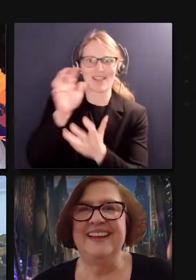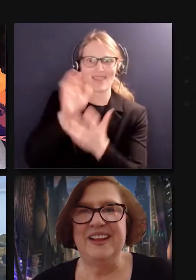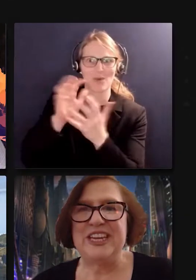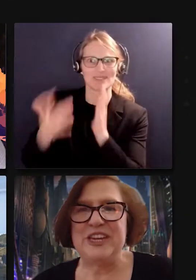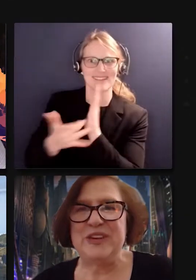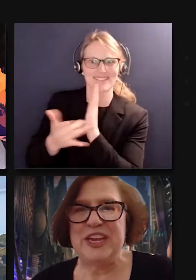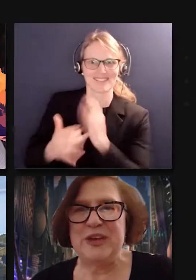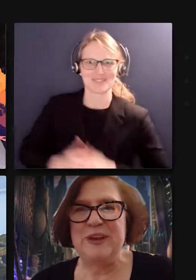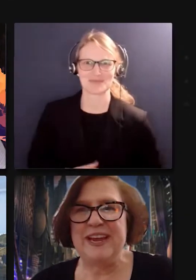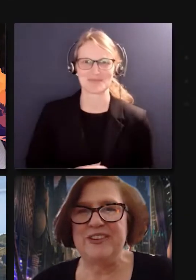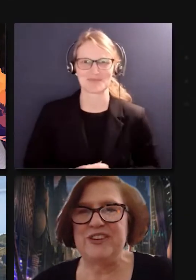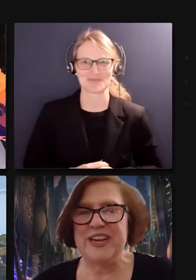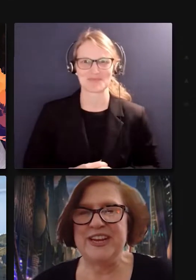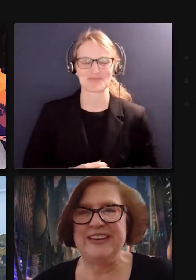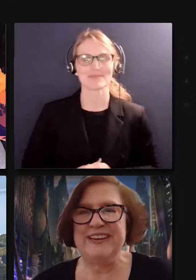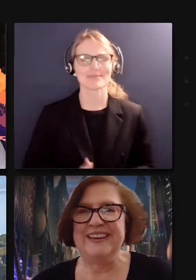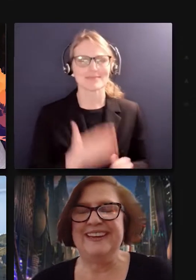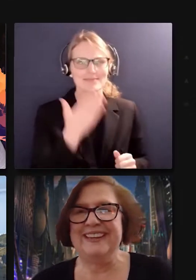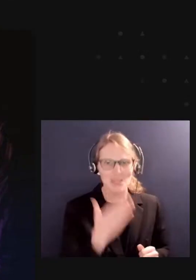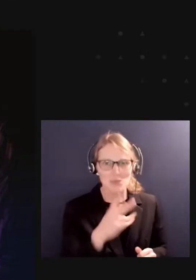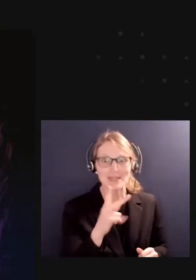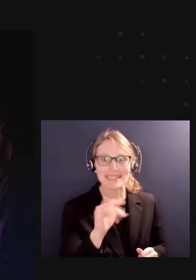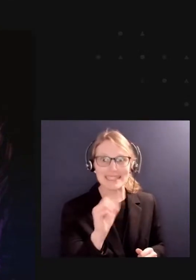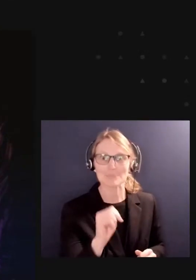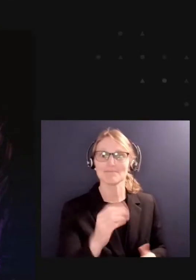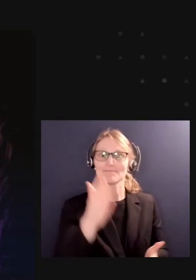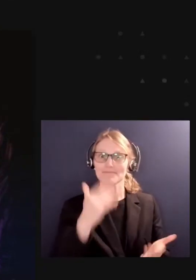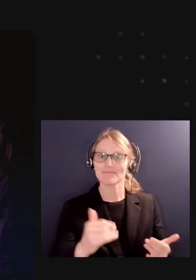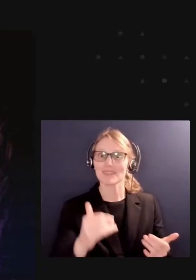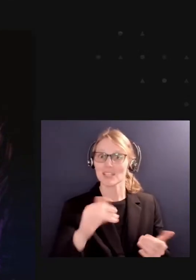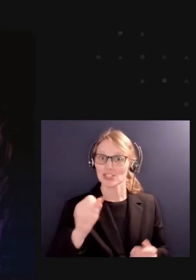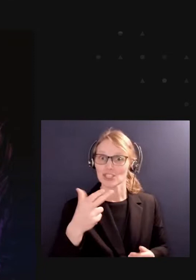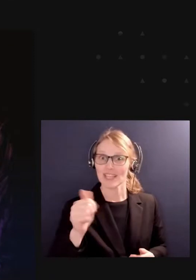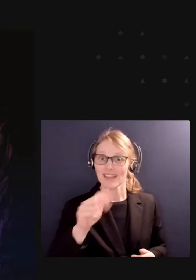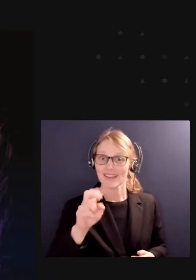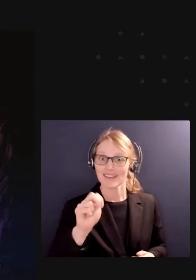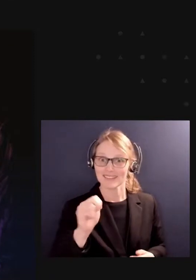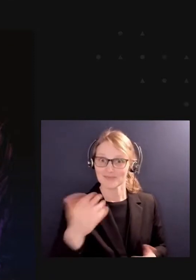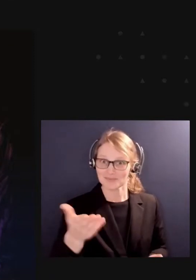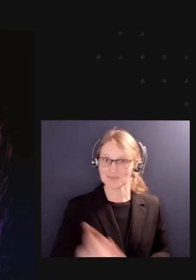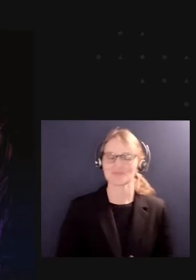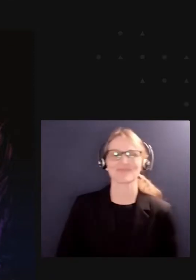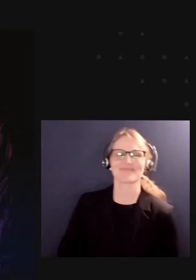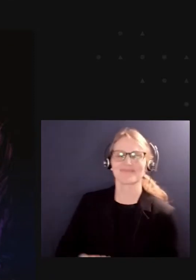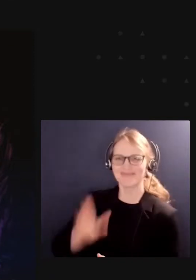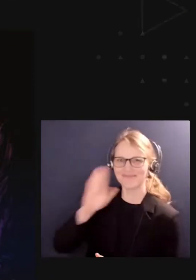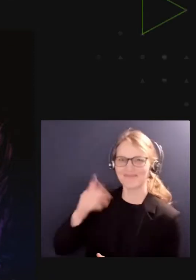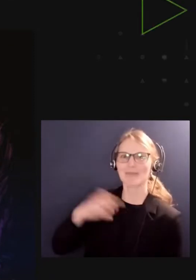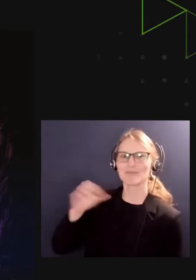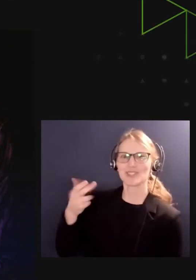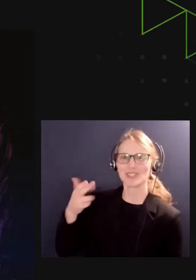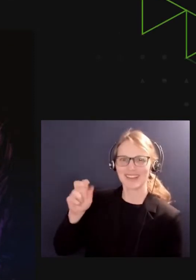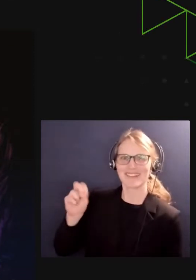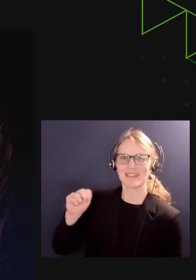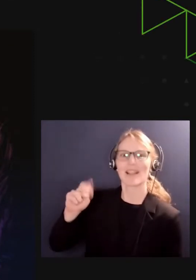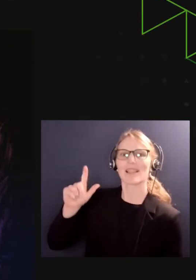Thank you, Kim and Shannon... Hello, my name is Shannon Loftis, and I am the outgoing studio head